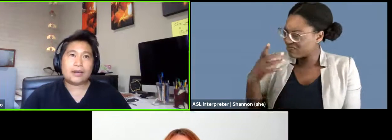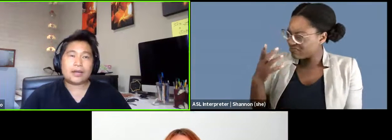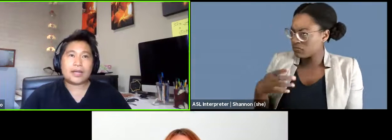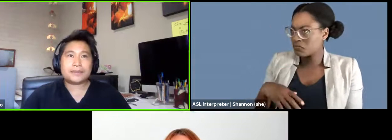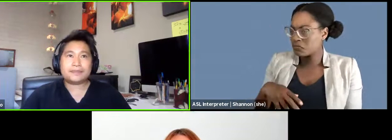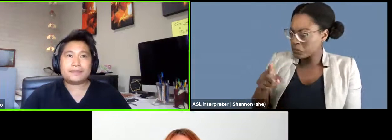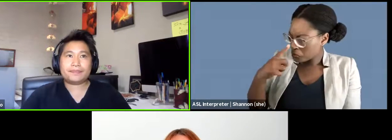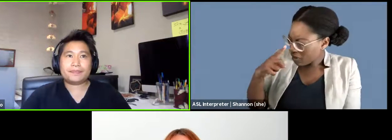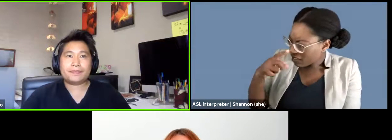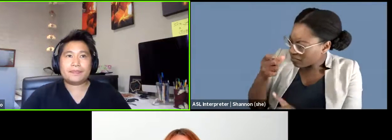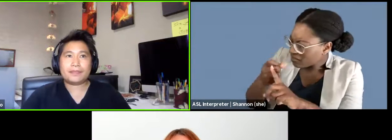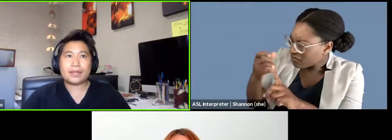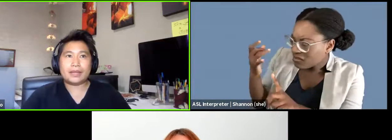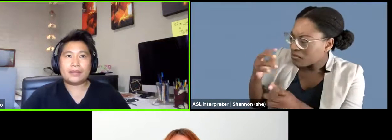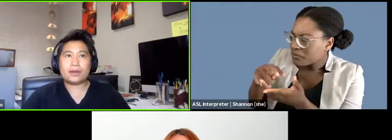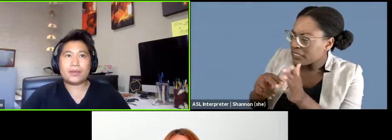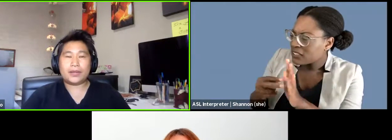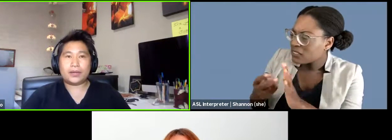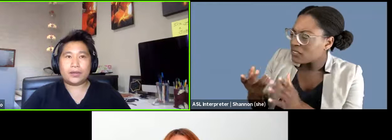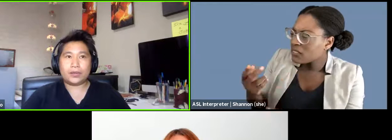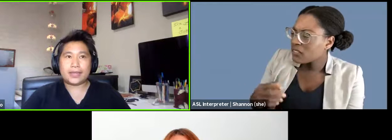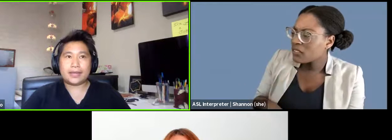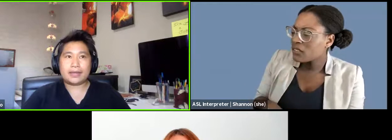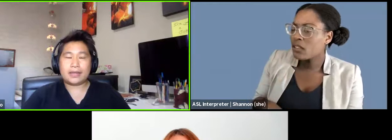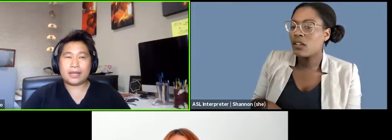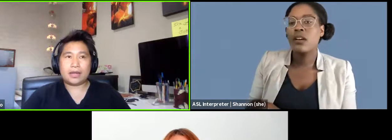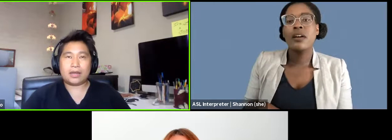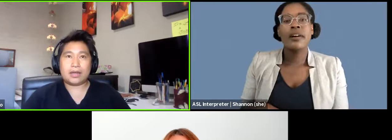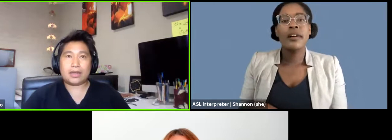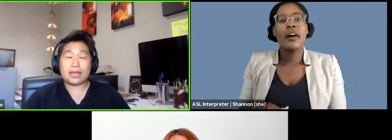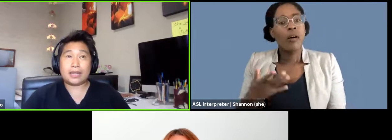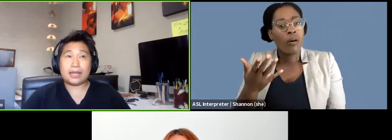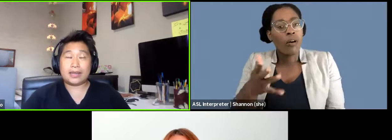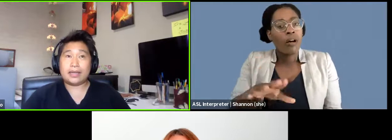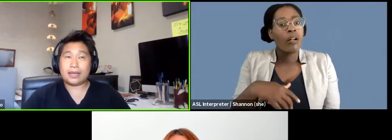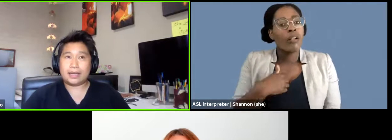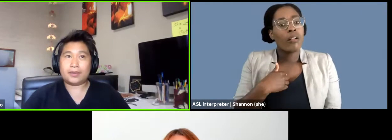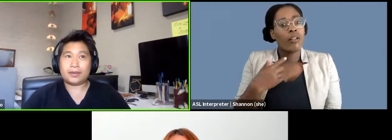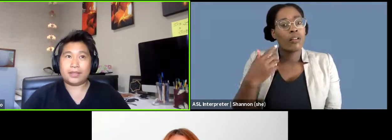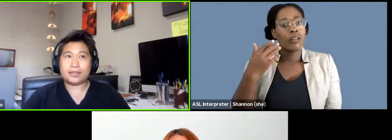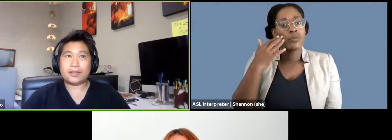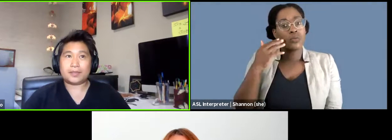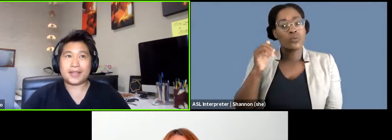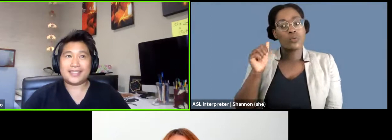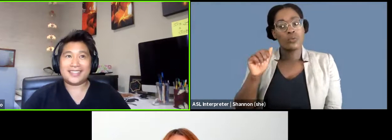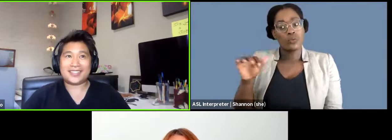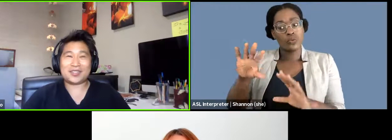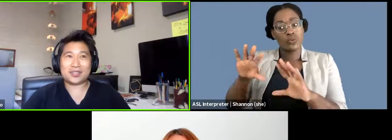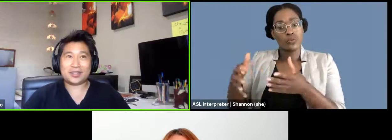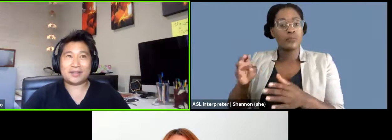TDo: I think there are minority groups - and this goes back to guess culture.